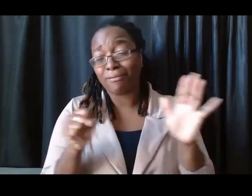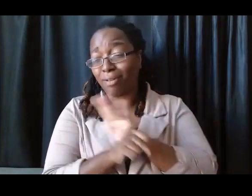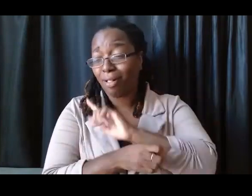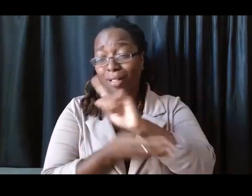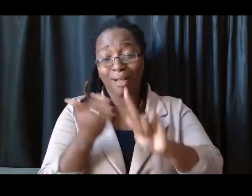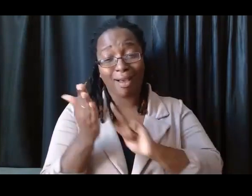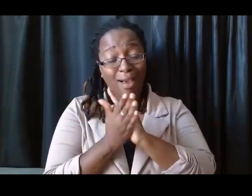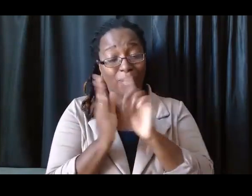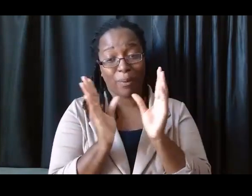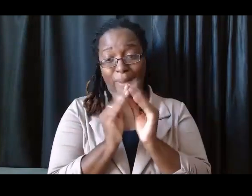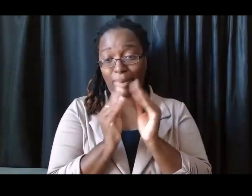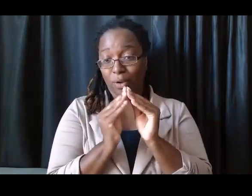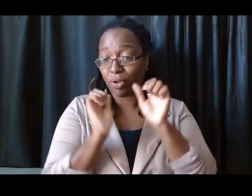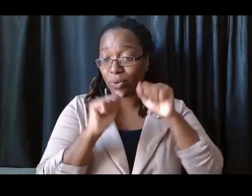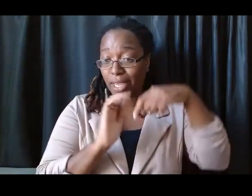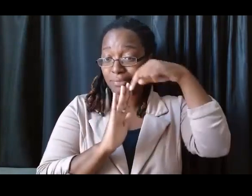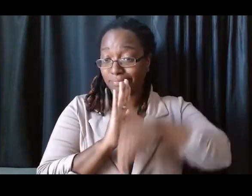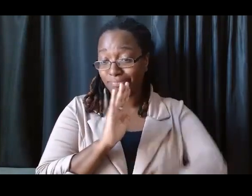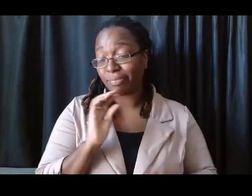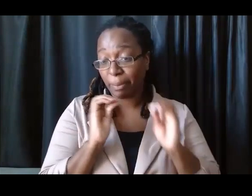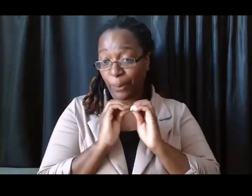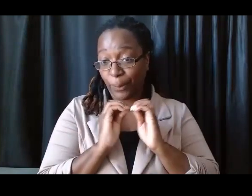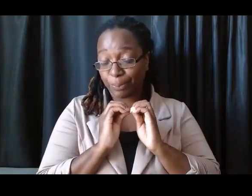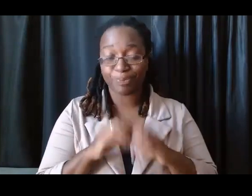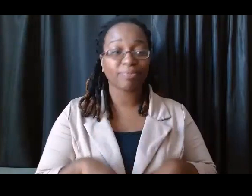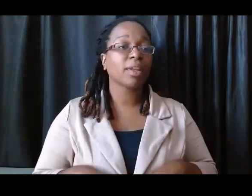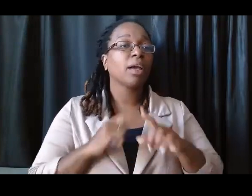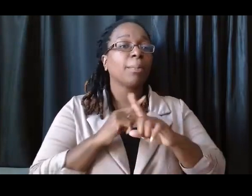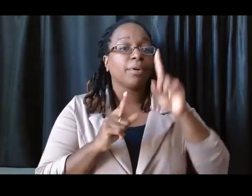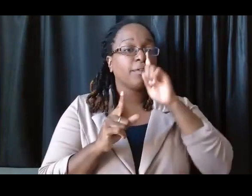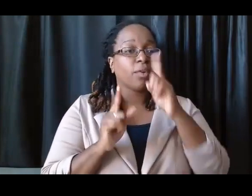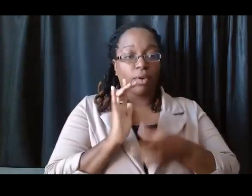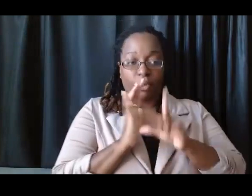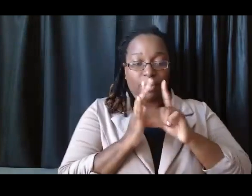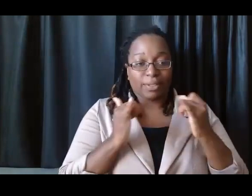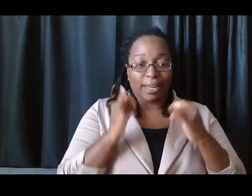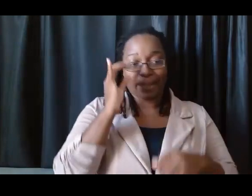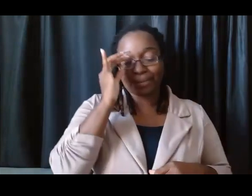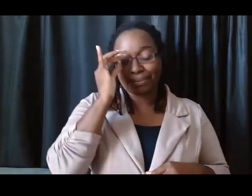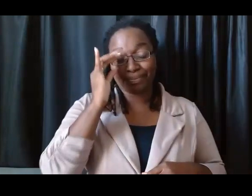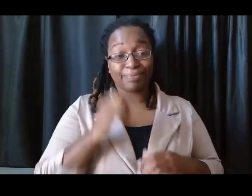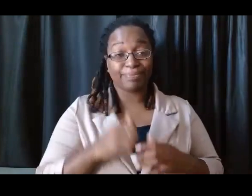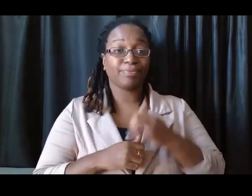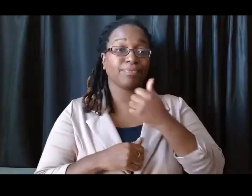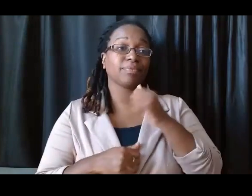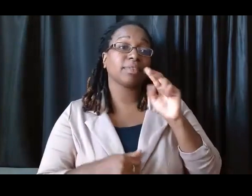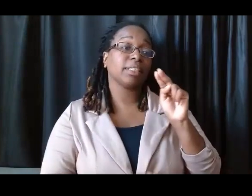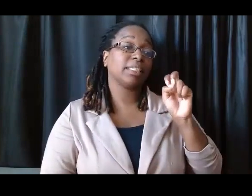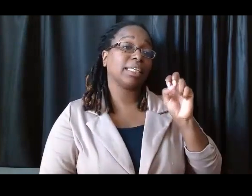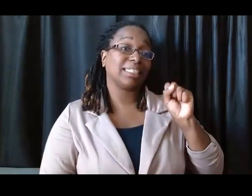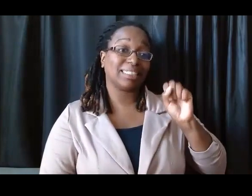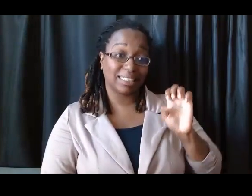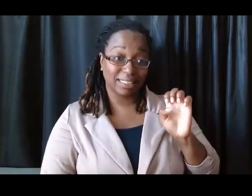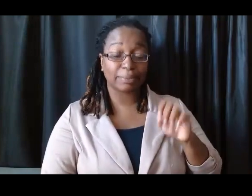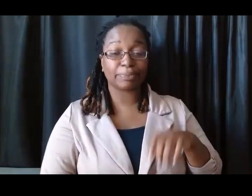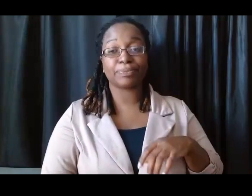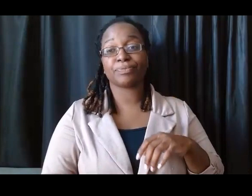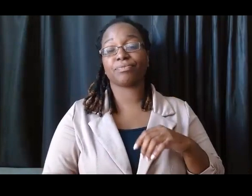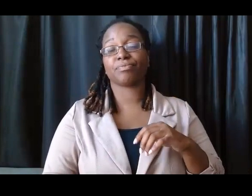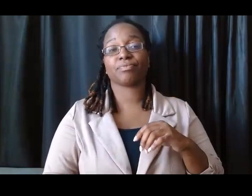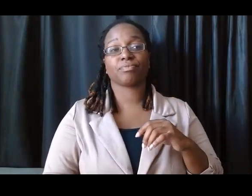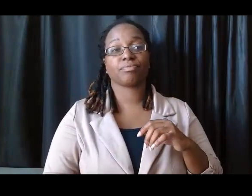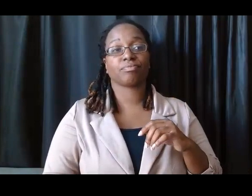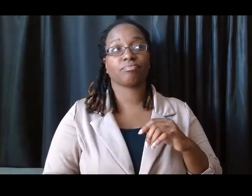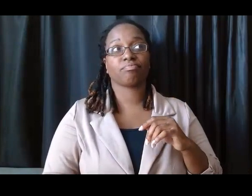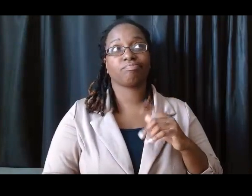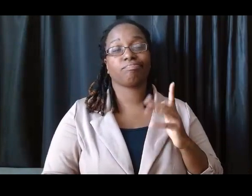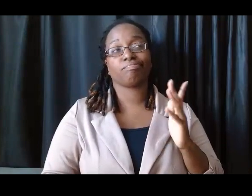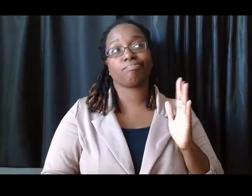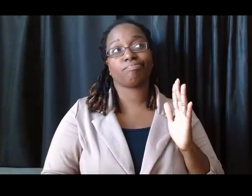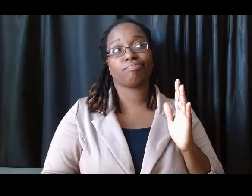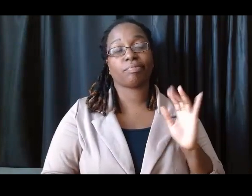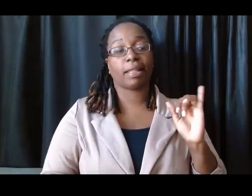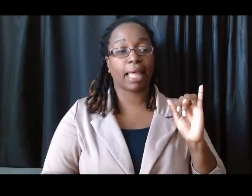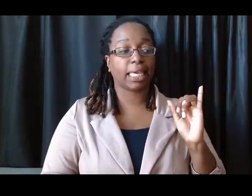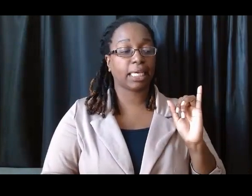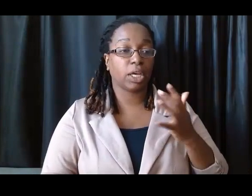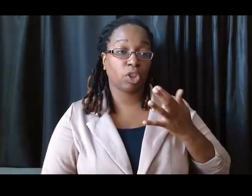For the sake of a recap, NESE is, basically the profits of the business less a small little deduction.